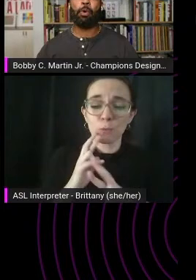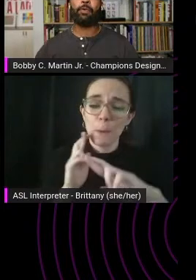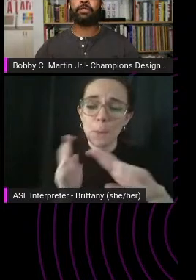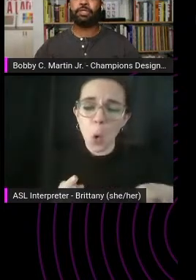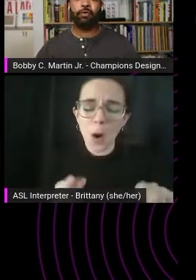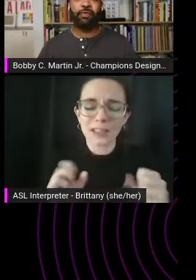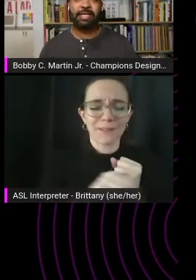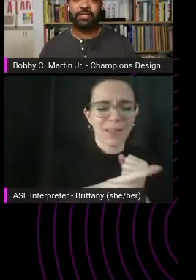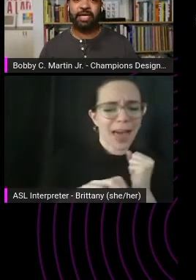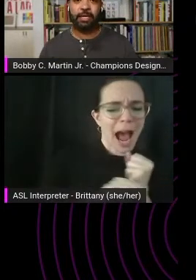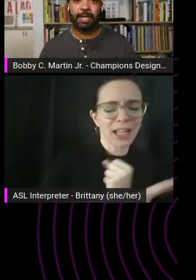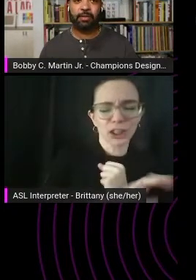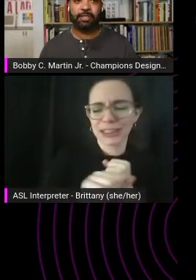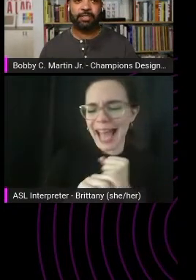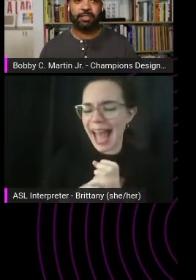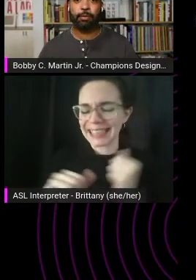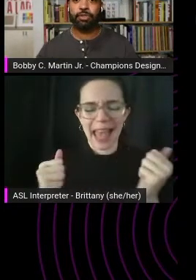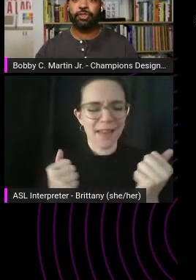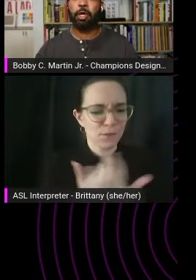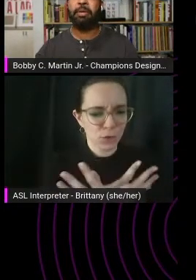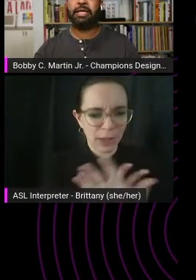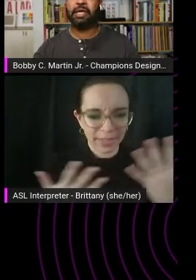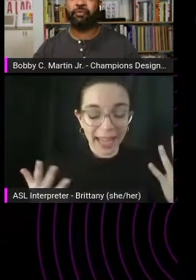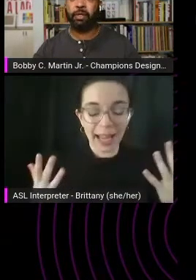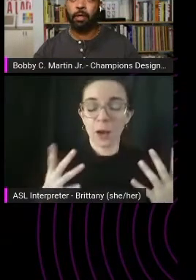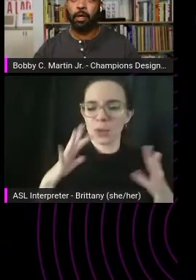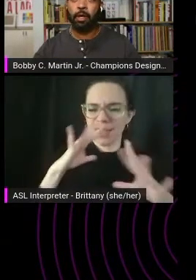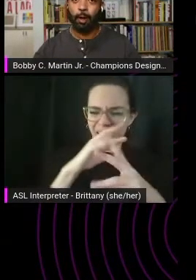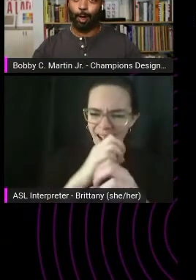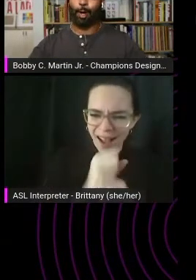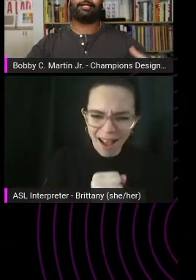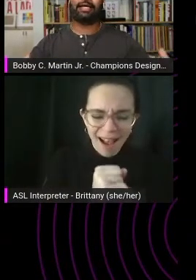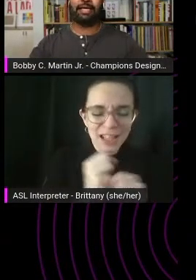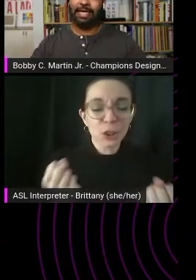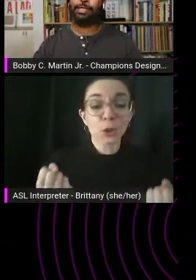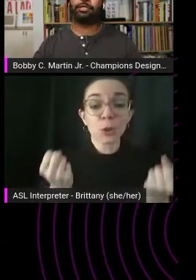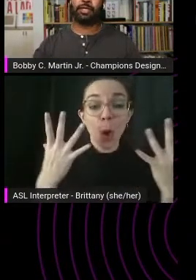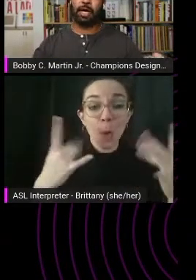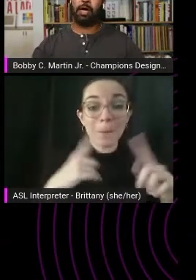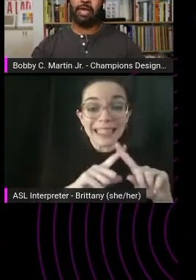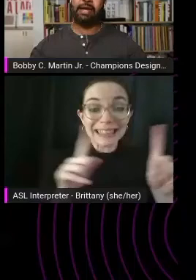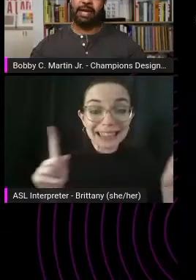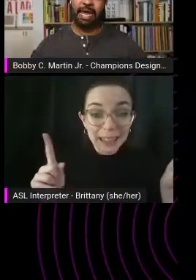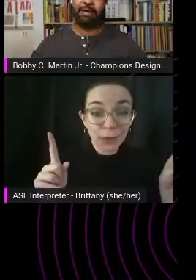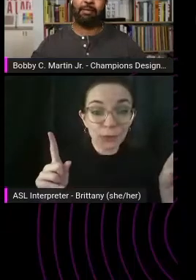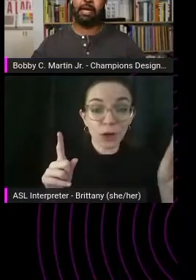And what was so fascinating about this is there were so many different articulations of that name